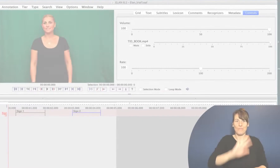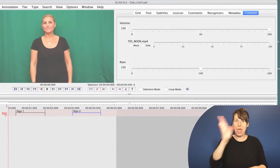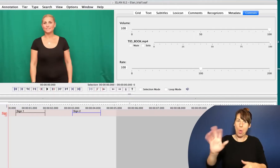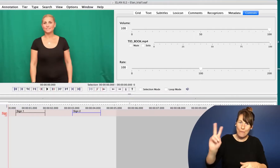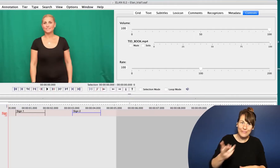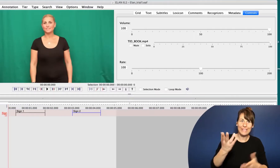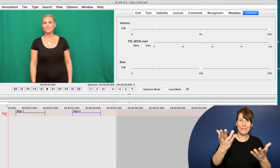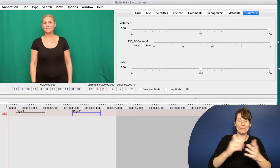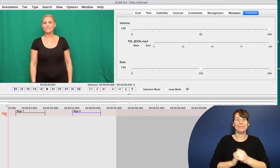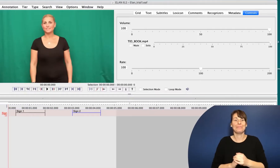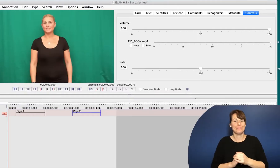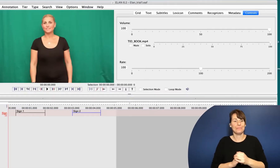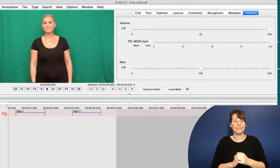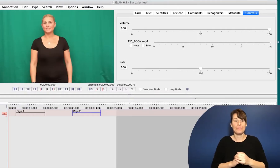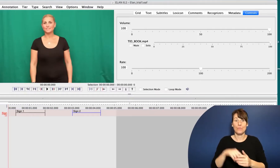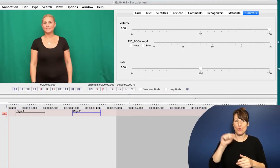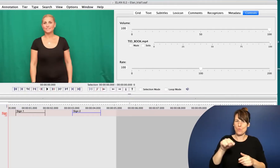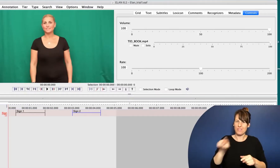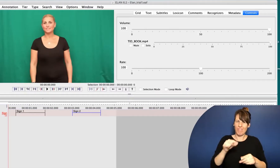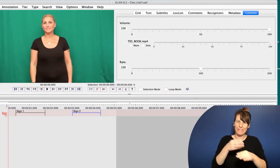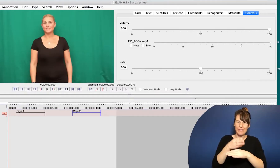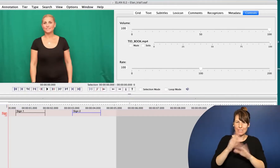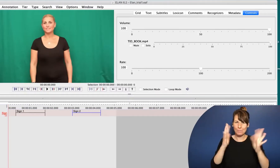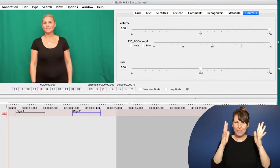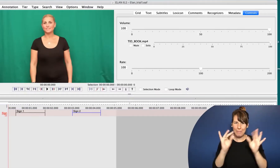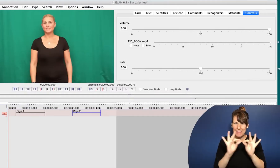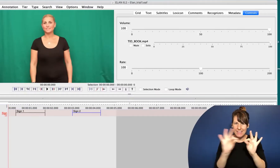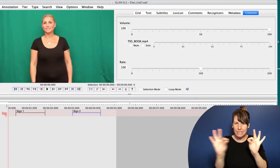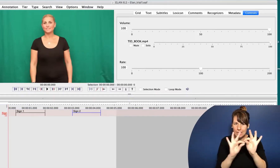Hello again. Now let's continue playing with our tiers.